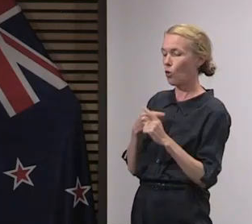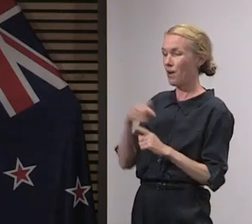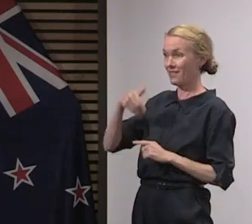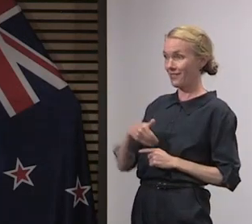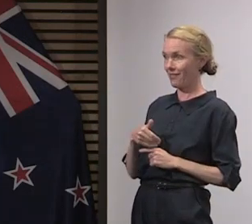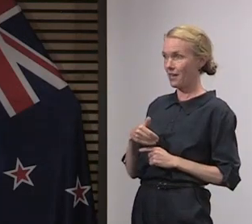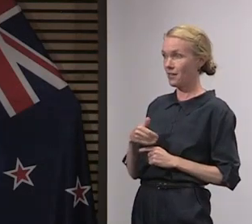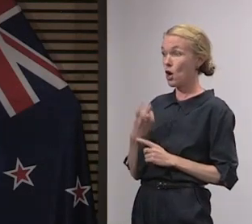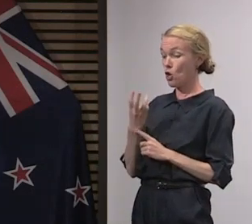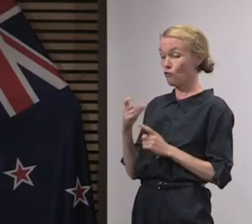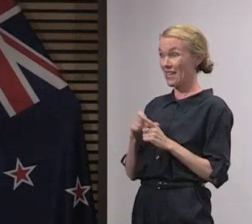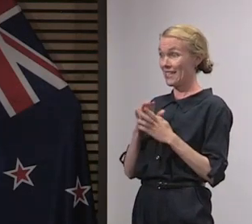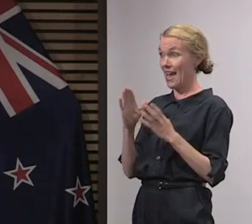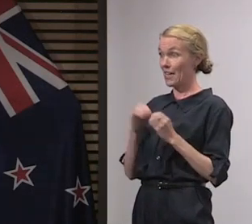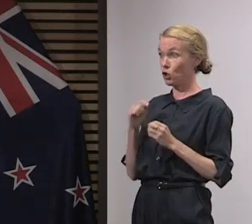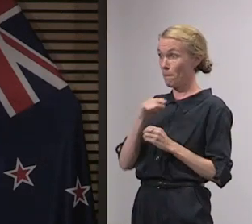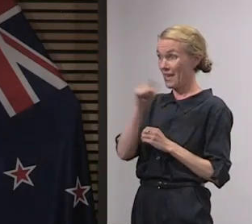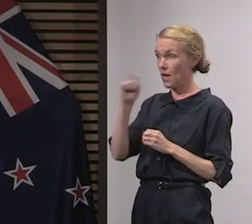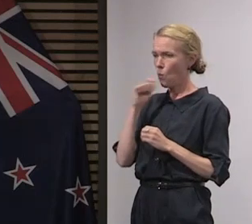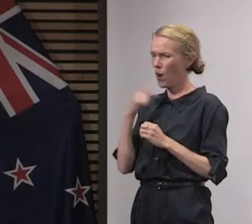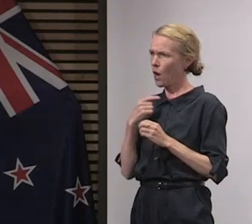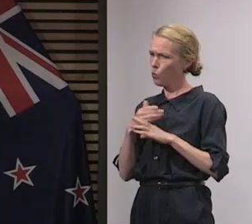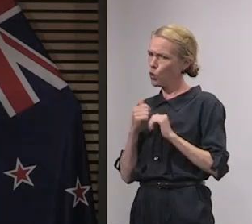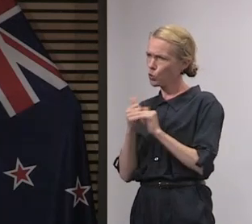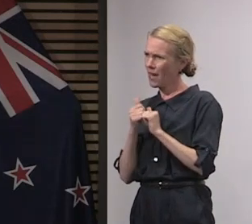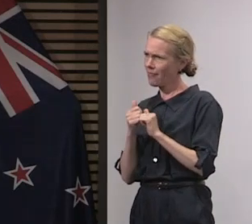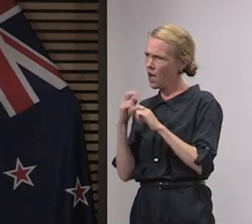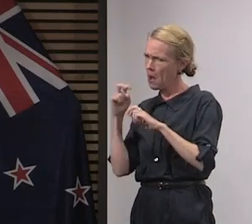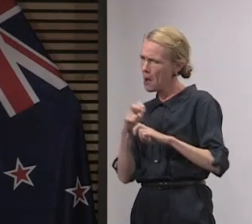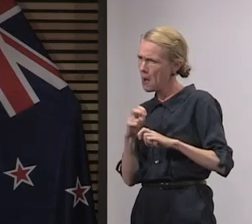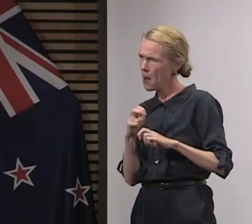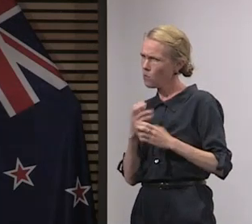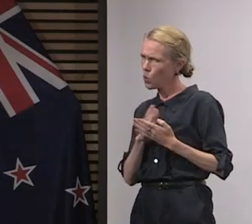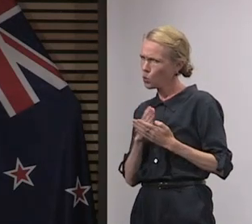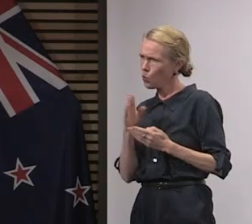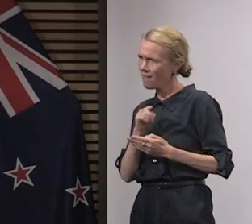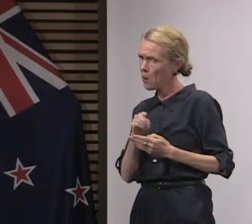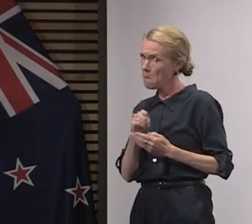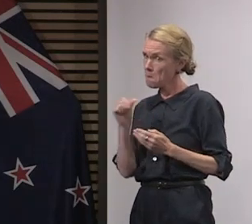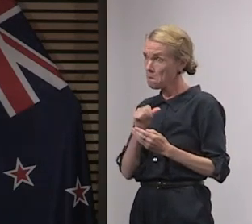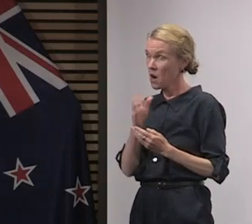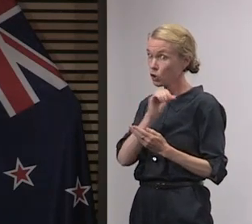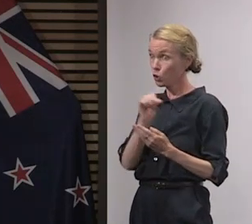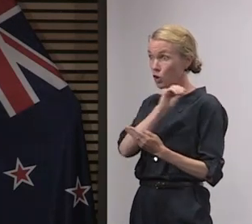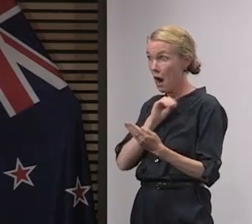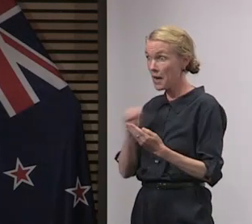region, in Waikato and in the southern region so we will be working with them over the next day or two to look at